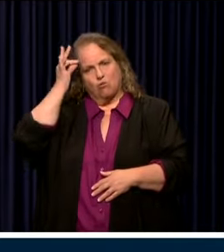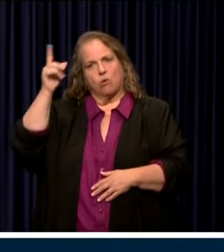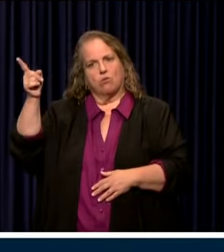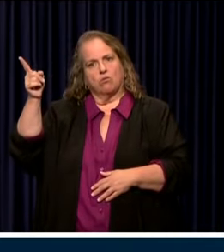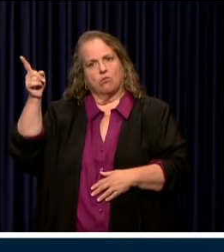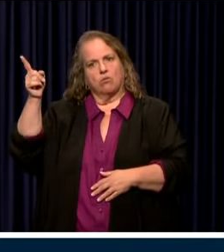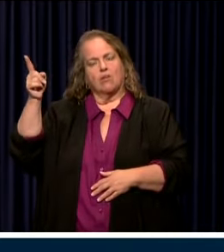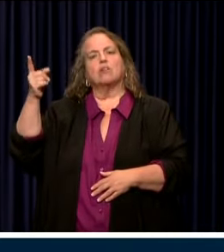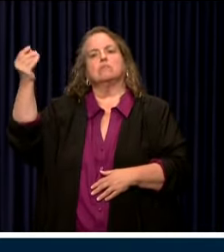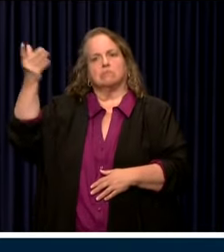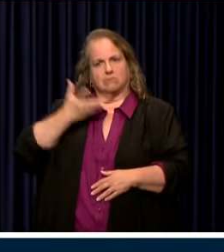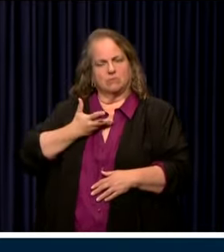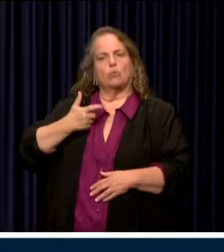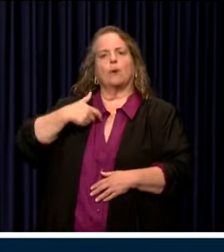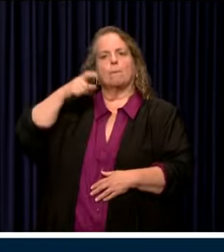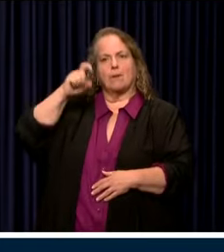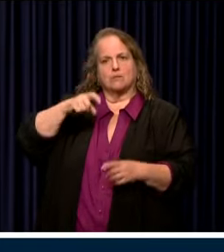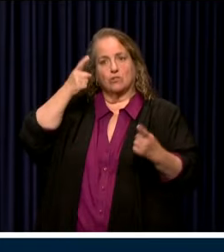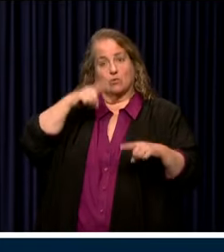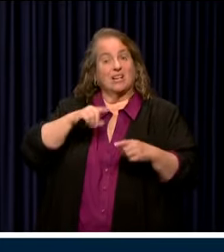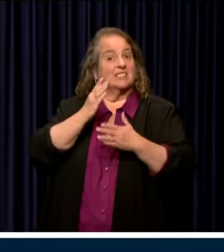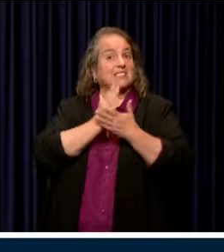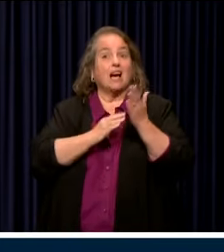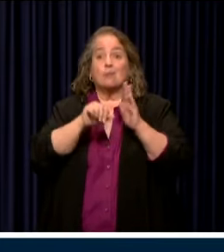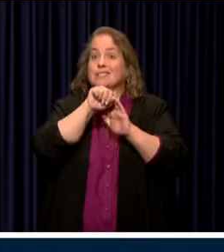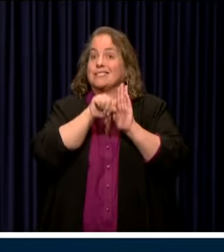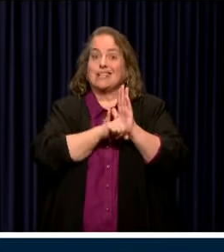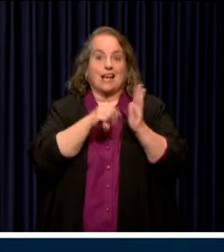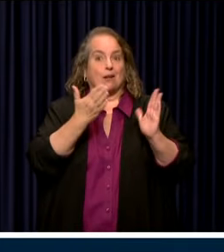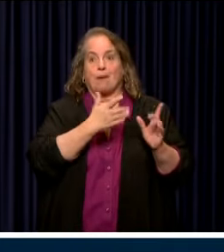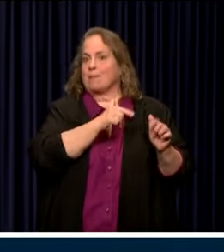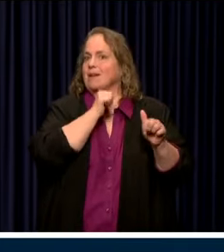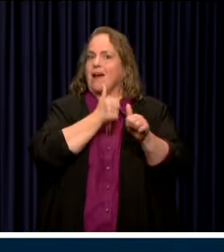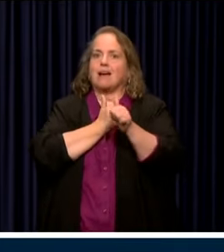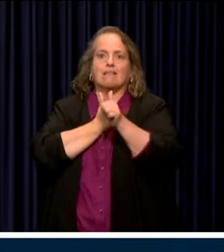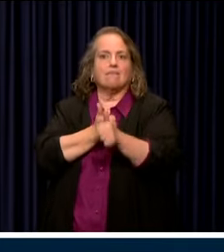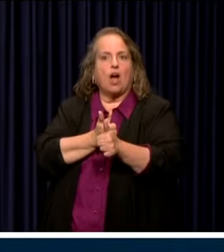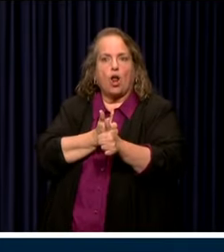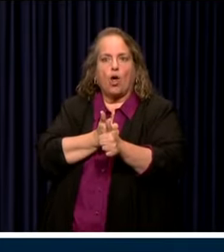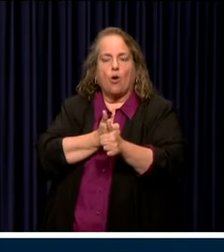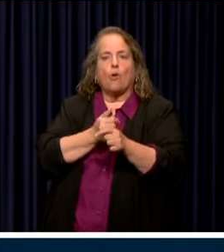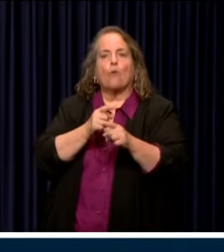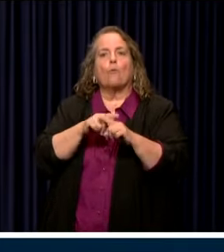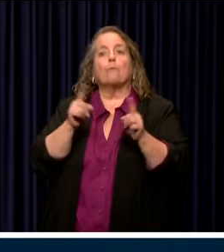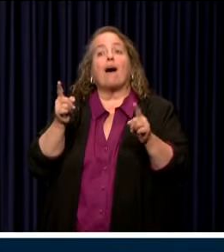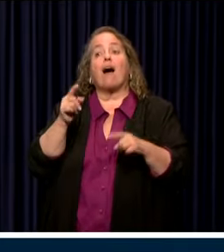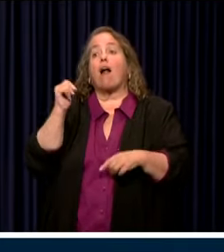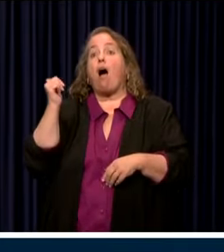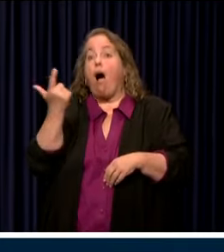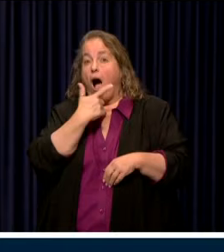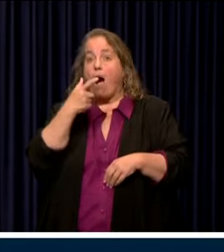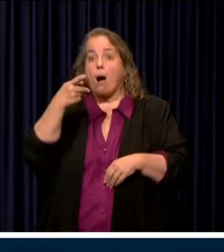RIGHT DIRECTION. SO REMEMBER, THIS IS IMPORTANT. WE'RE GOING TO BE ABLE TO TAKE